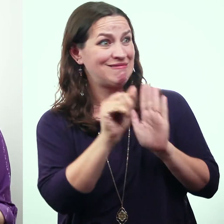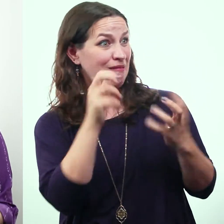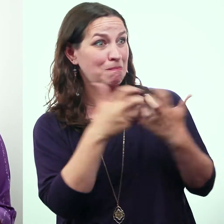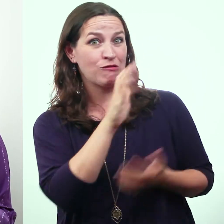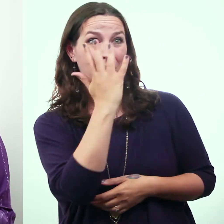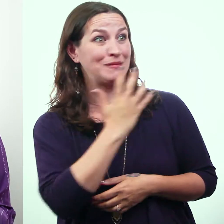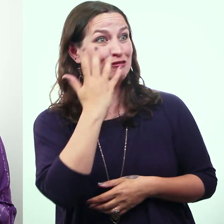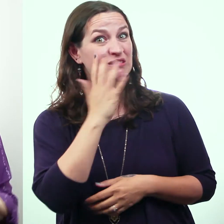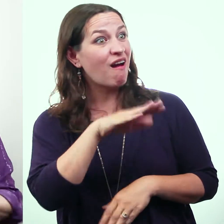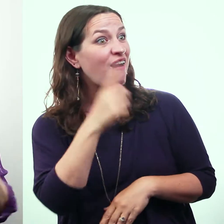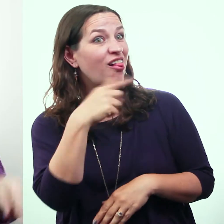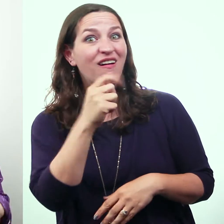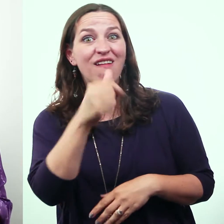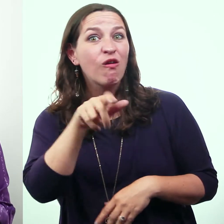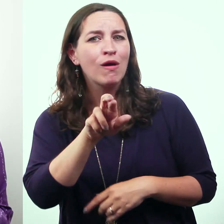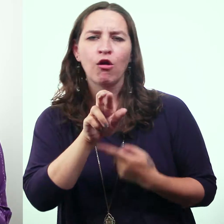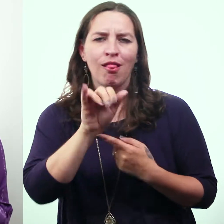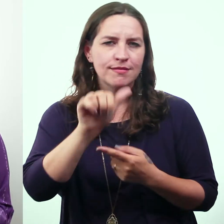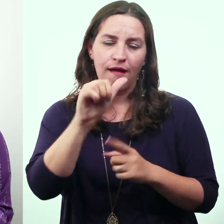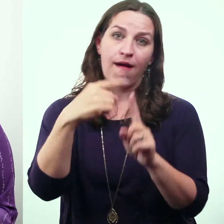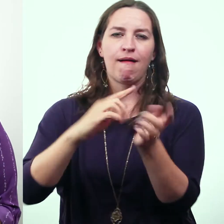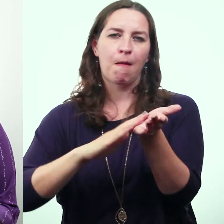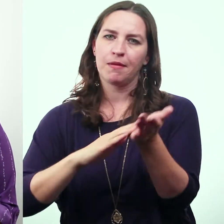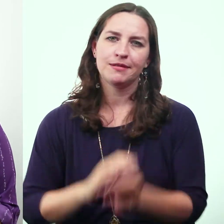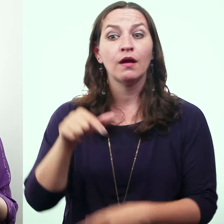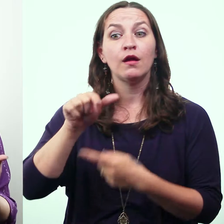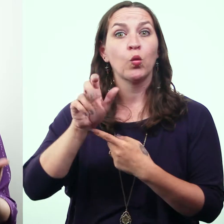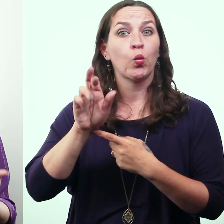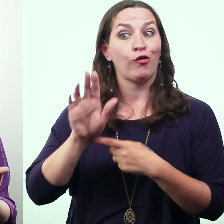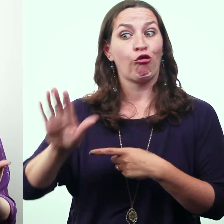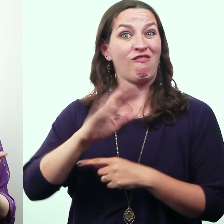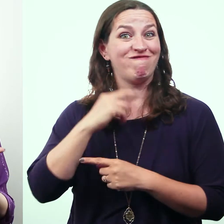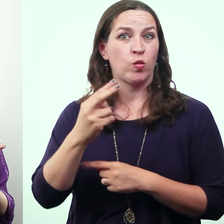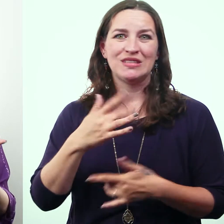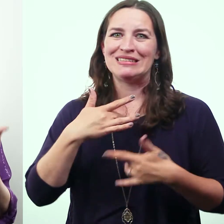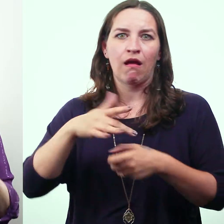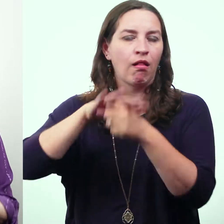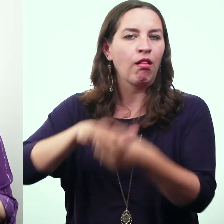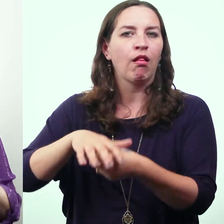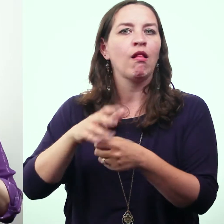doing a good job not being who they are is not a compliment. Now, queer voices are silenced and